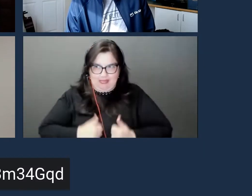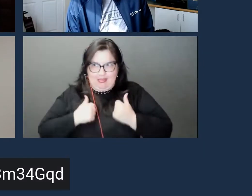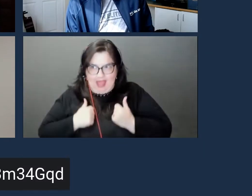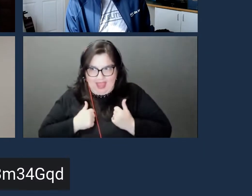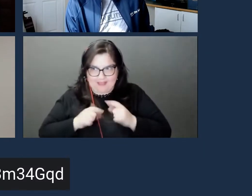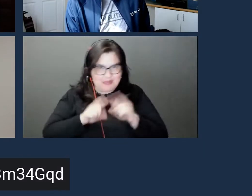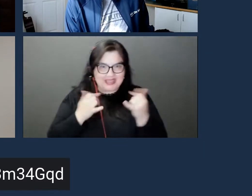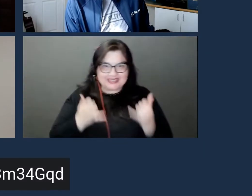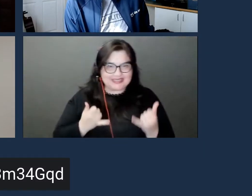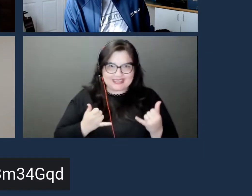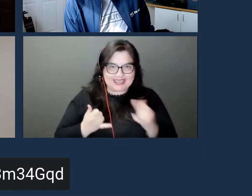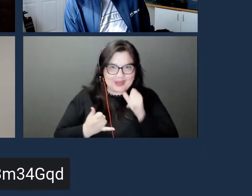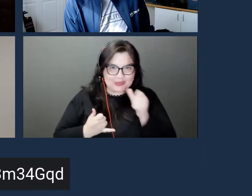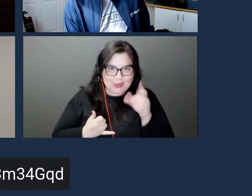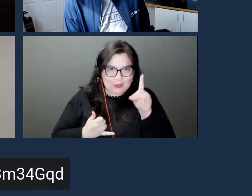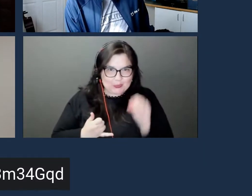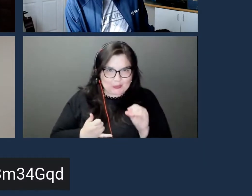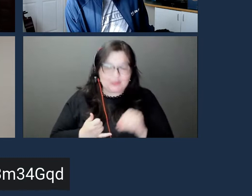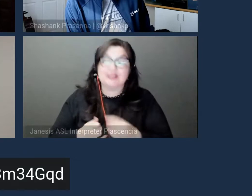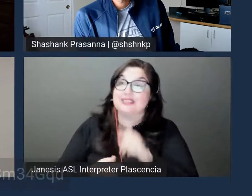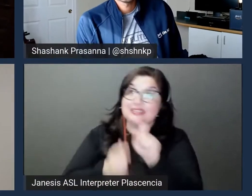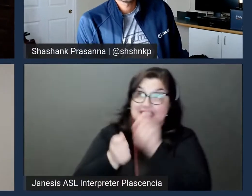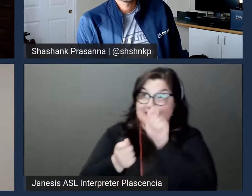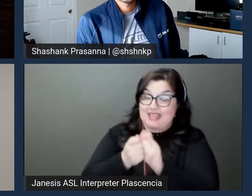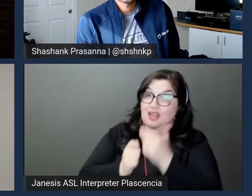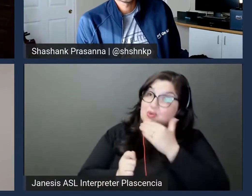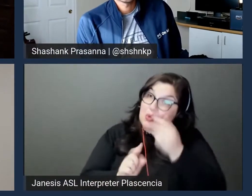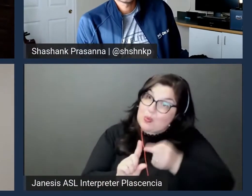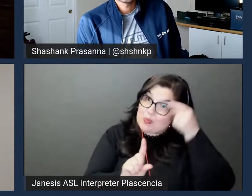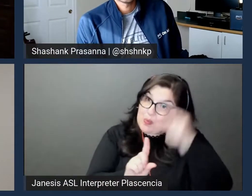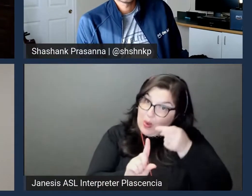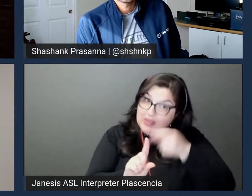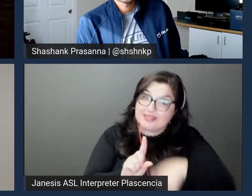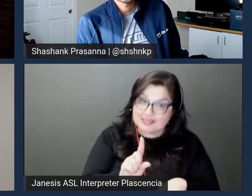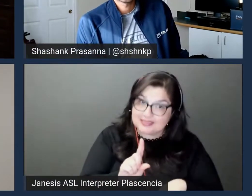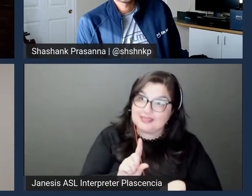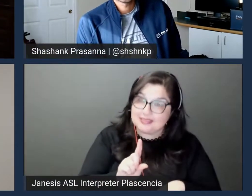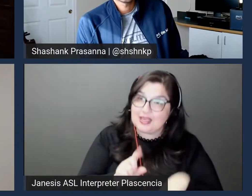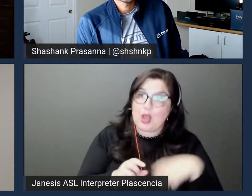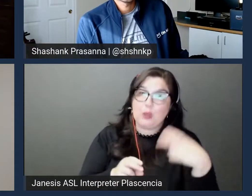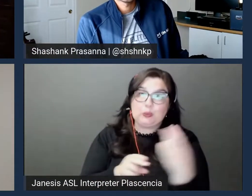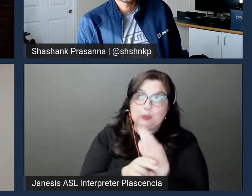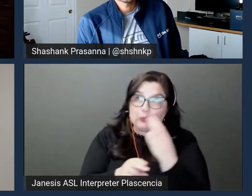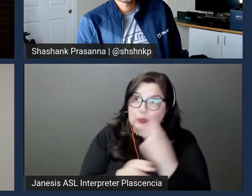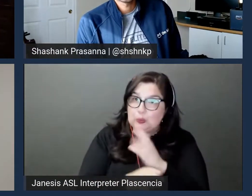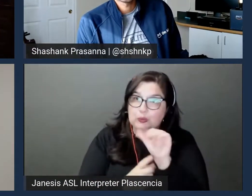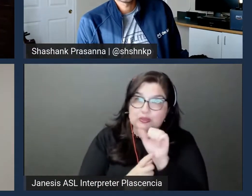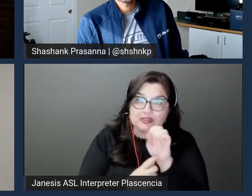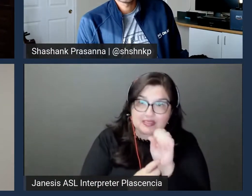Oh yeah, absolutely, and that's a great point. I mean, if you look at use cases and verticals,